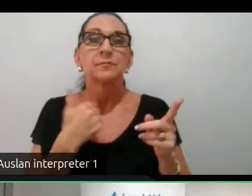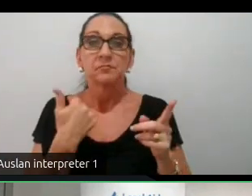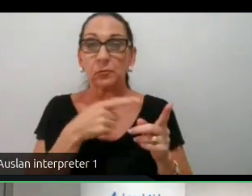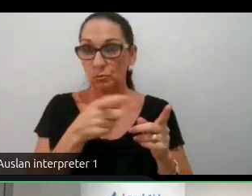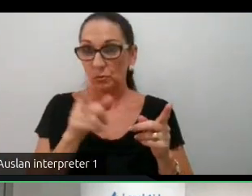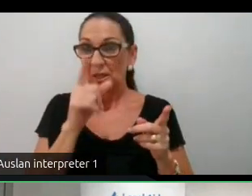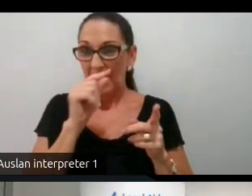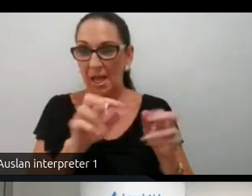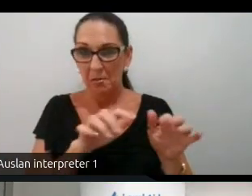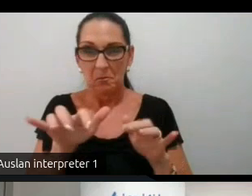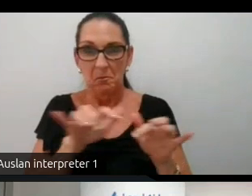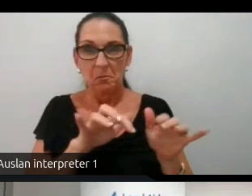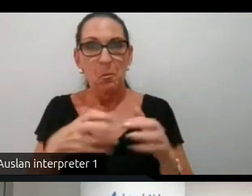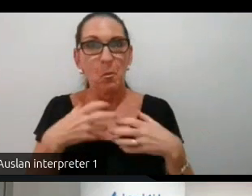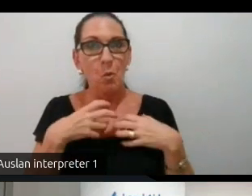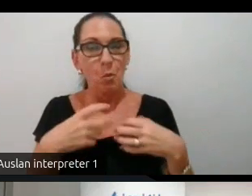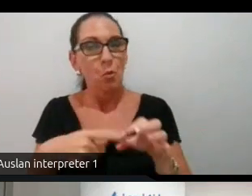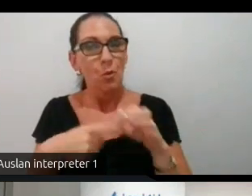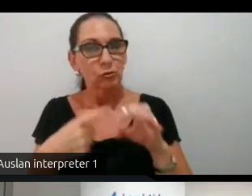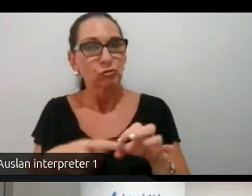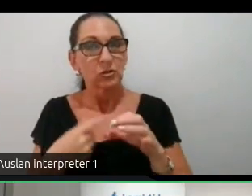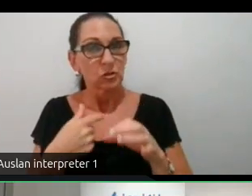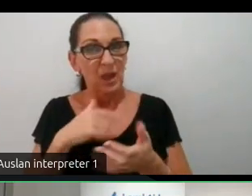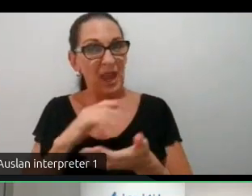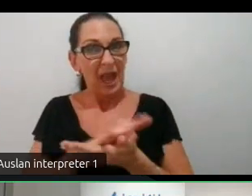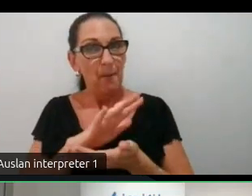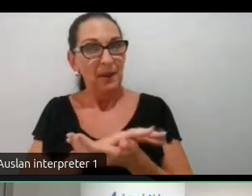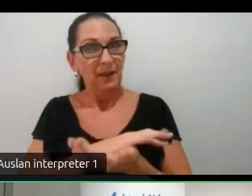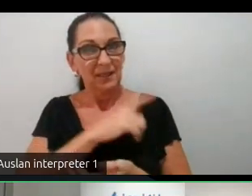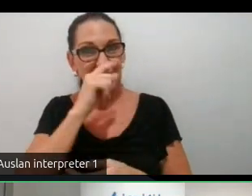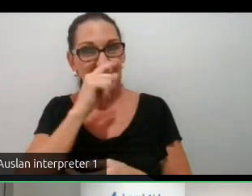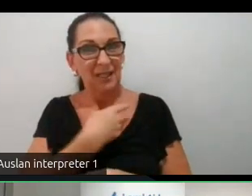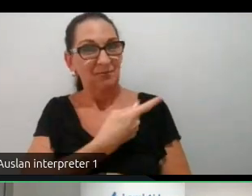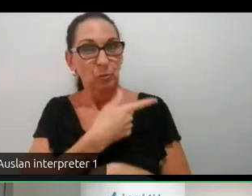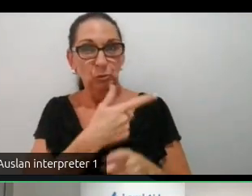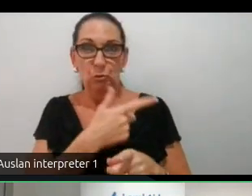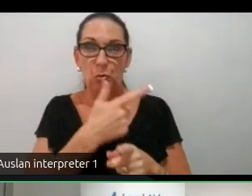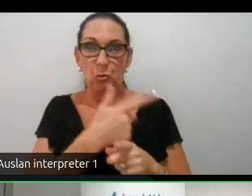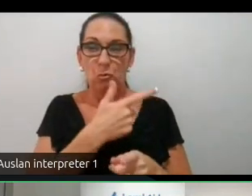um keep keep sending questions through through to us. Um we're happy to talk amongst ourselves, but